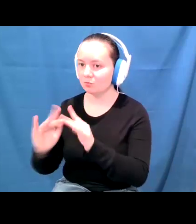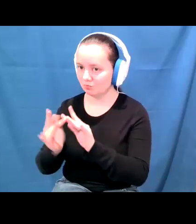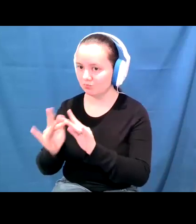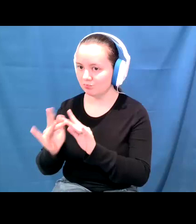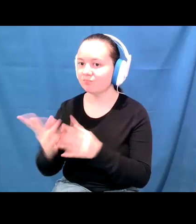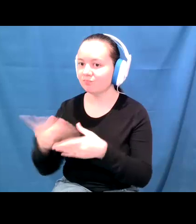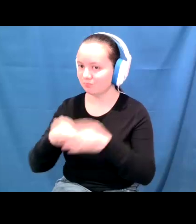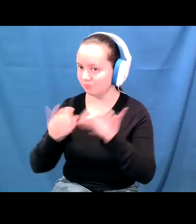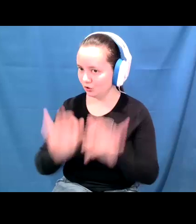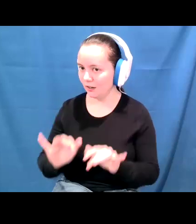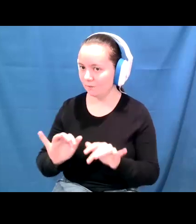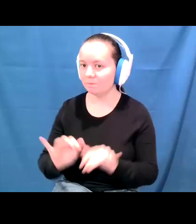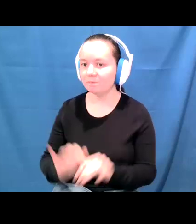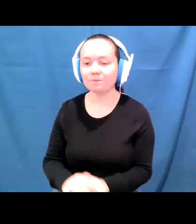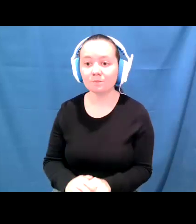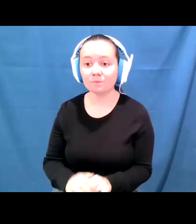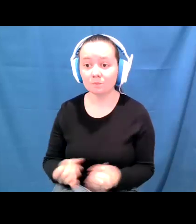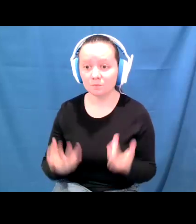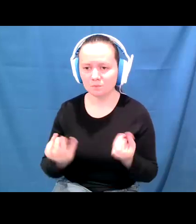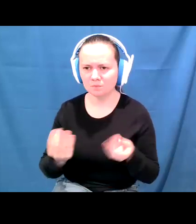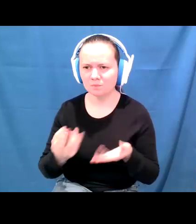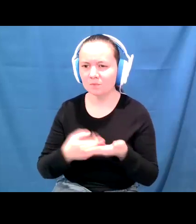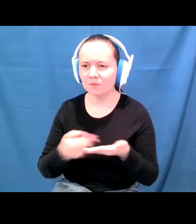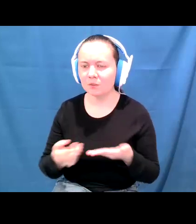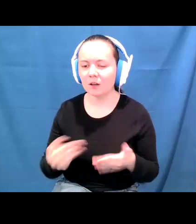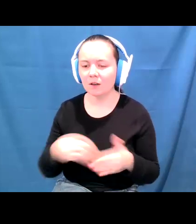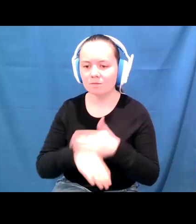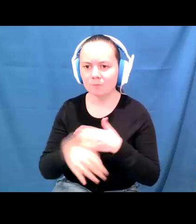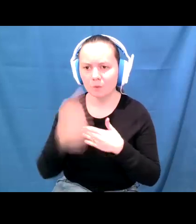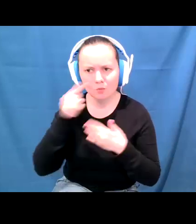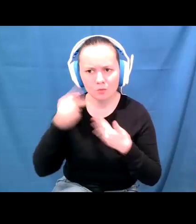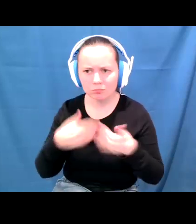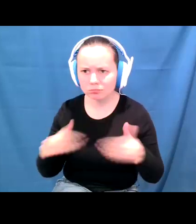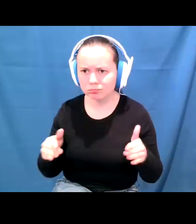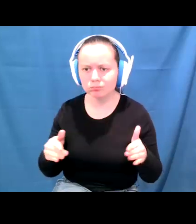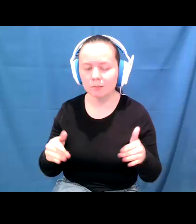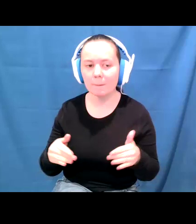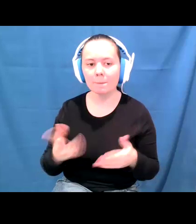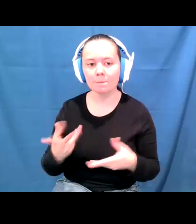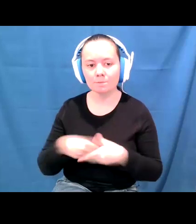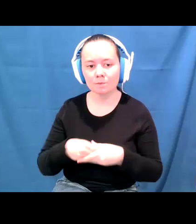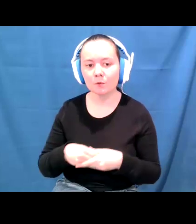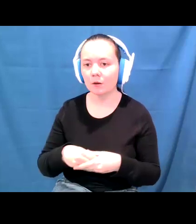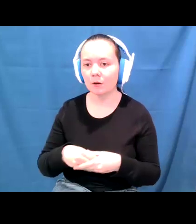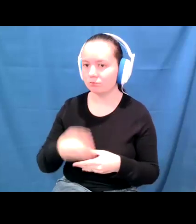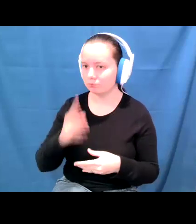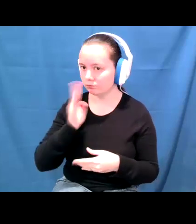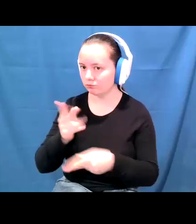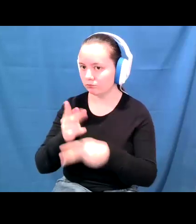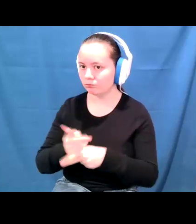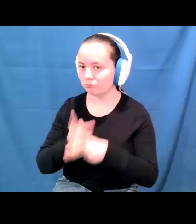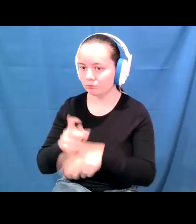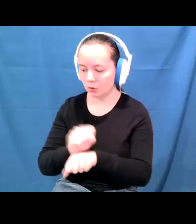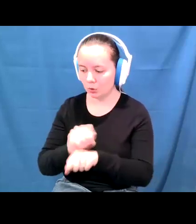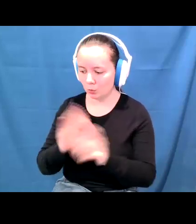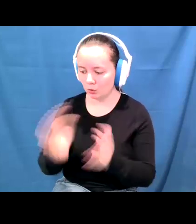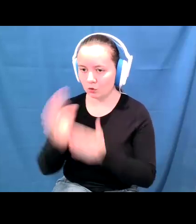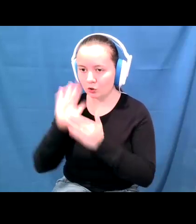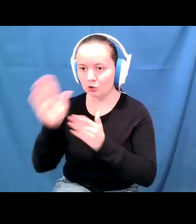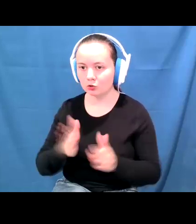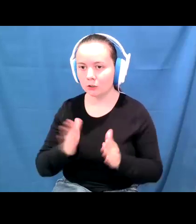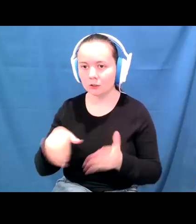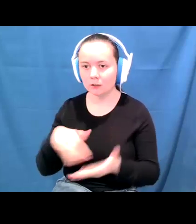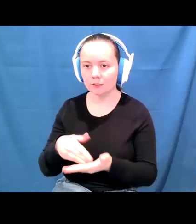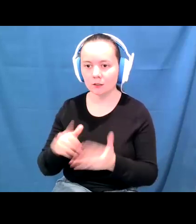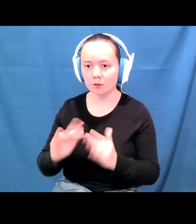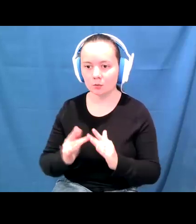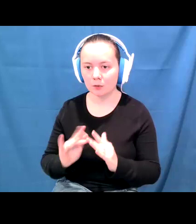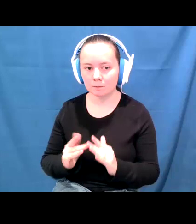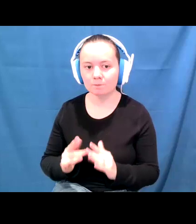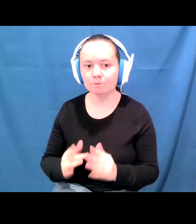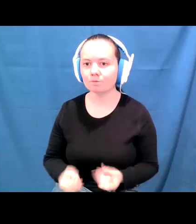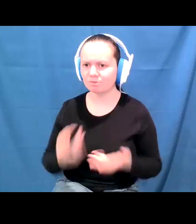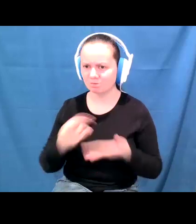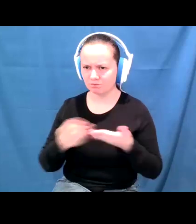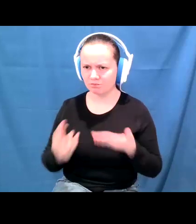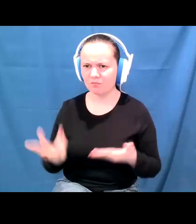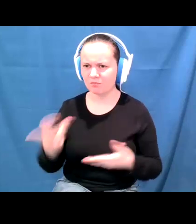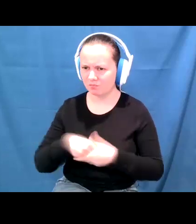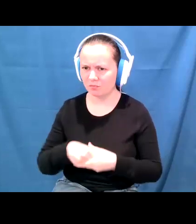There are also a number of resources open to the public, including the Direct Care Workforce Strategies Center website. This website serves as a national hub for resources, including information about best practices,